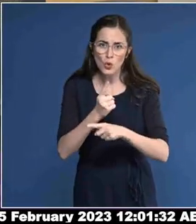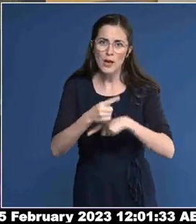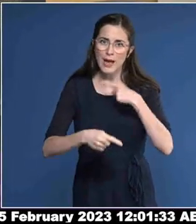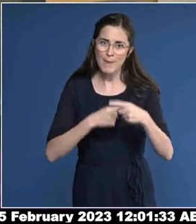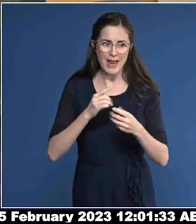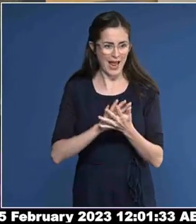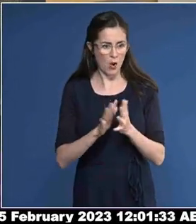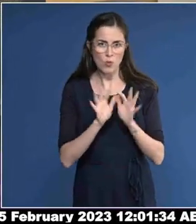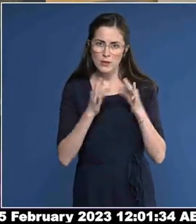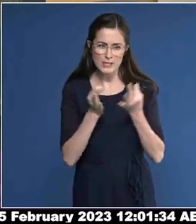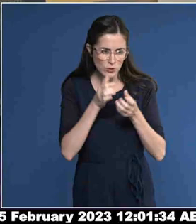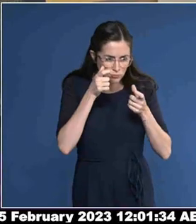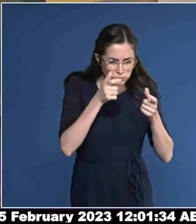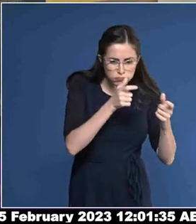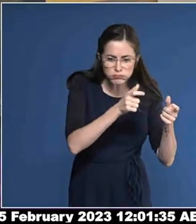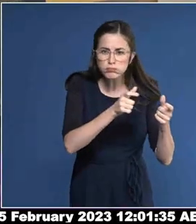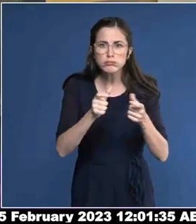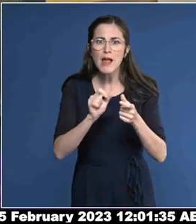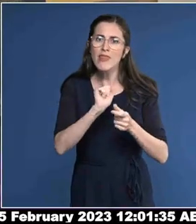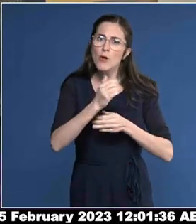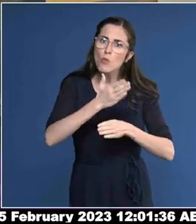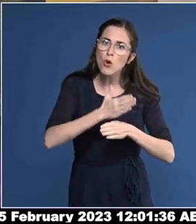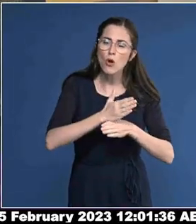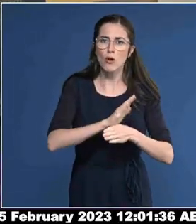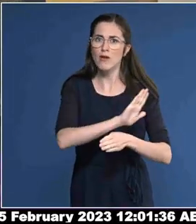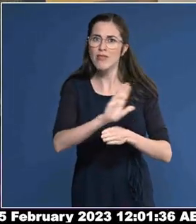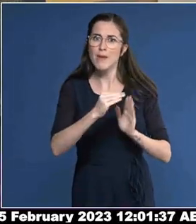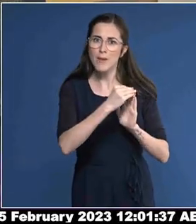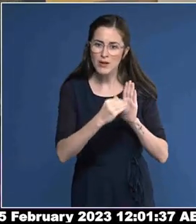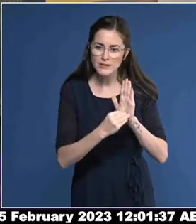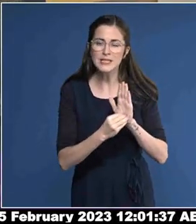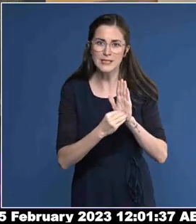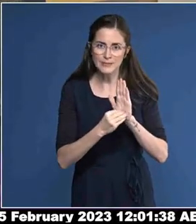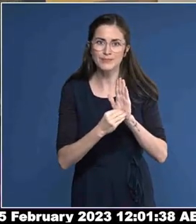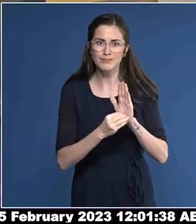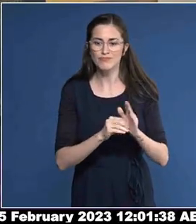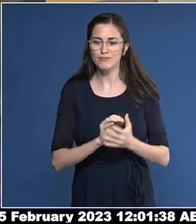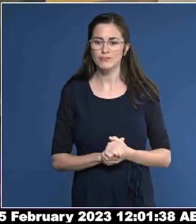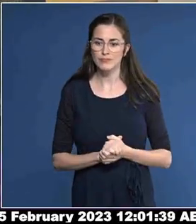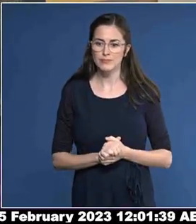Ms Toohey continues to assist us as part of this panel, but she's joined by Dee-Anne